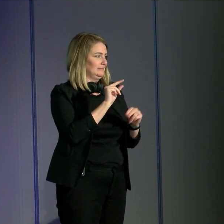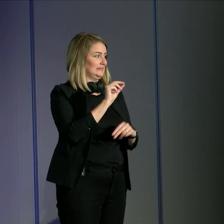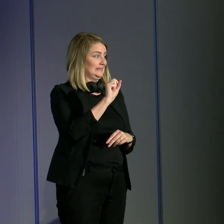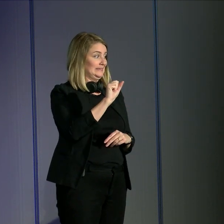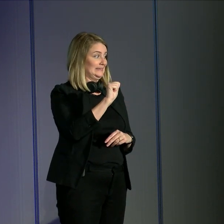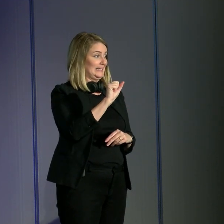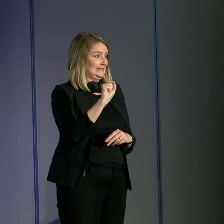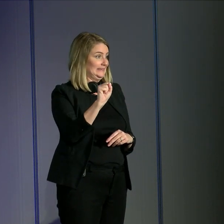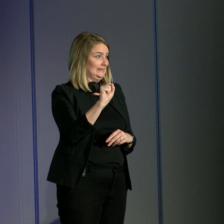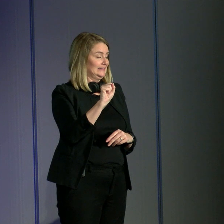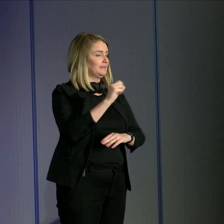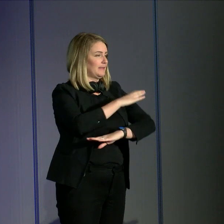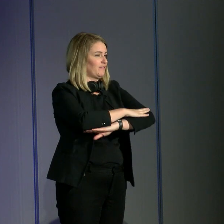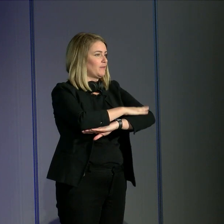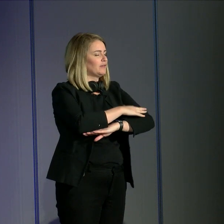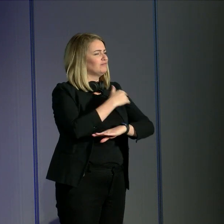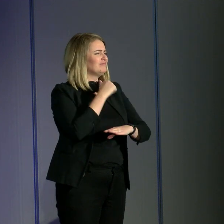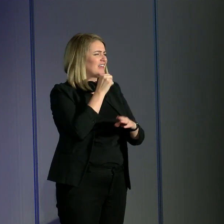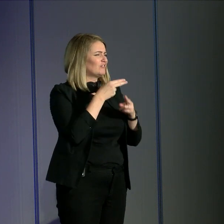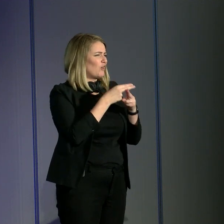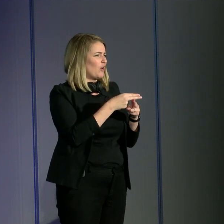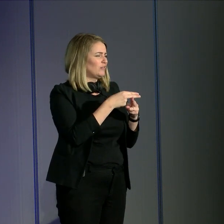We don't call it a product because there's a lot of parts to it.